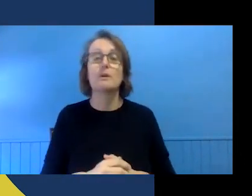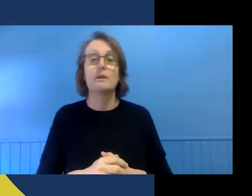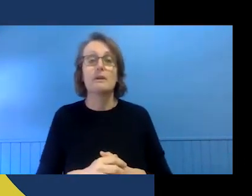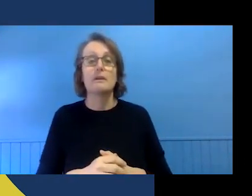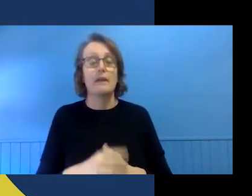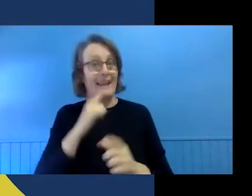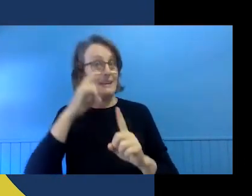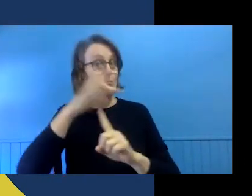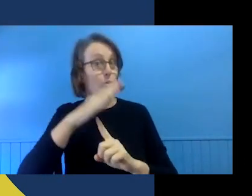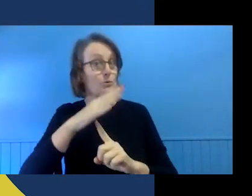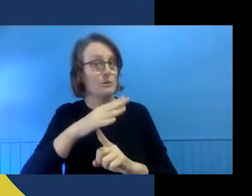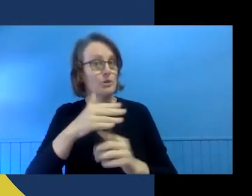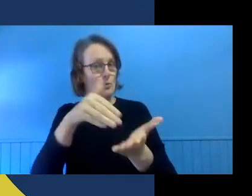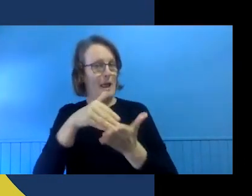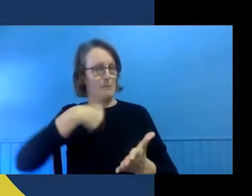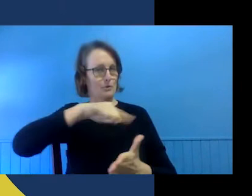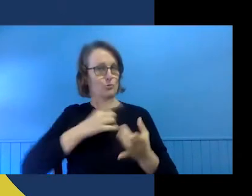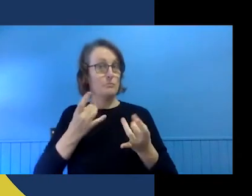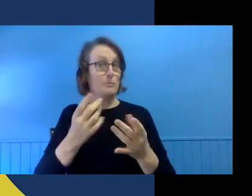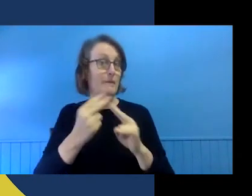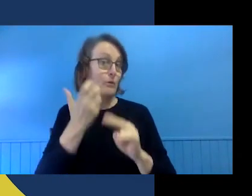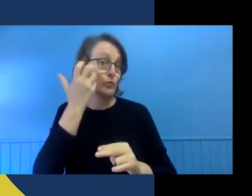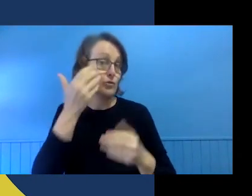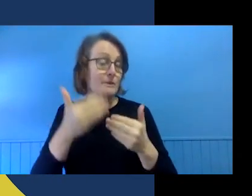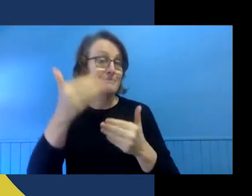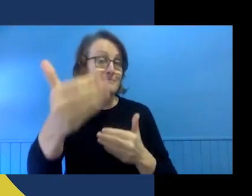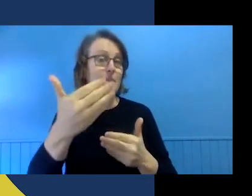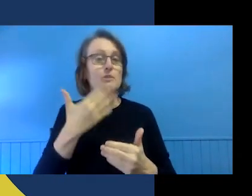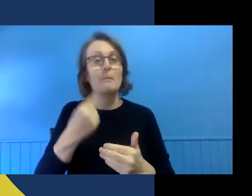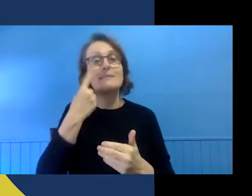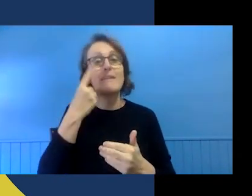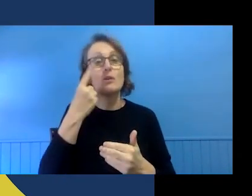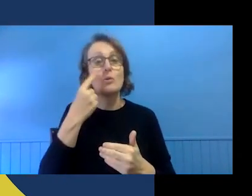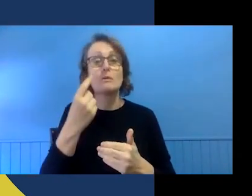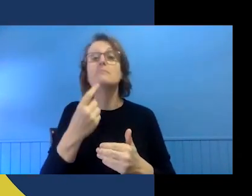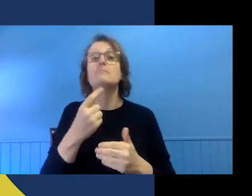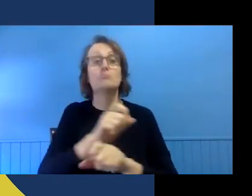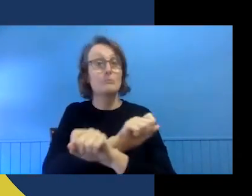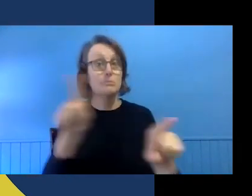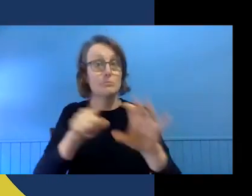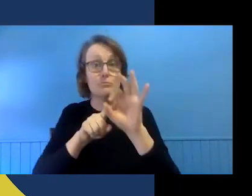importantly, to guide future programming. Please keep an eye out